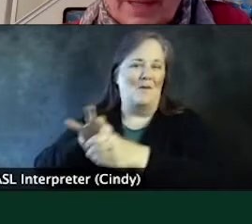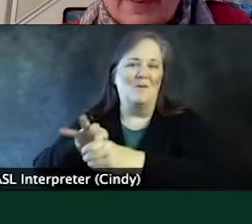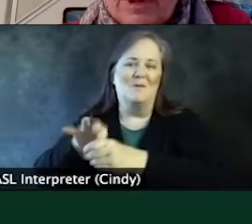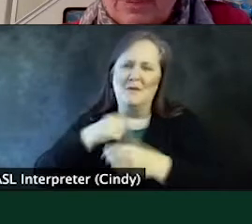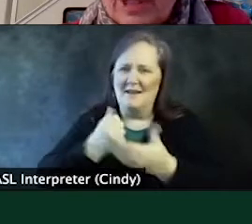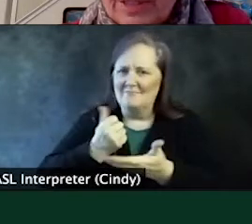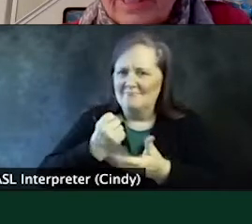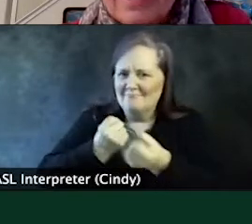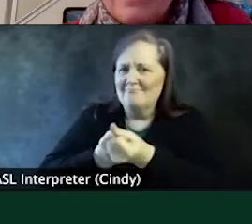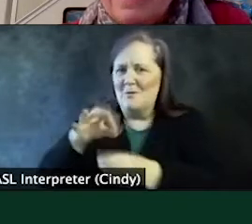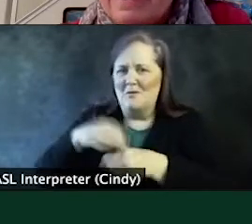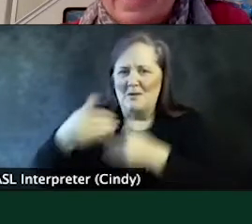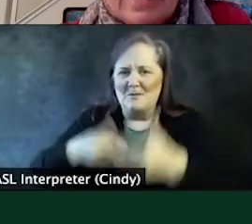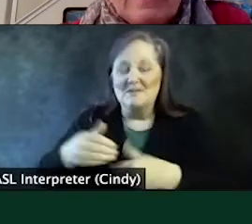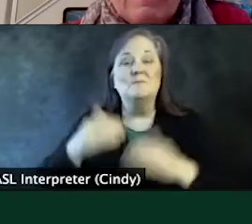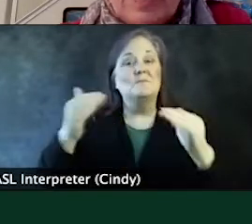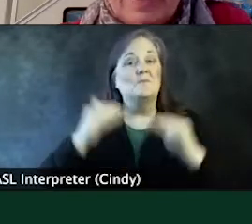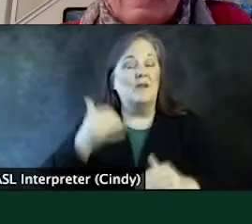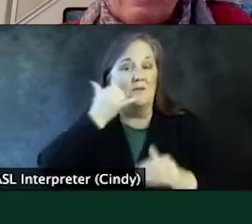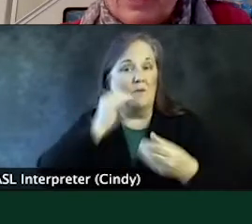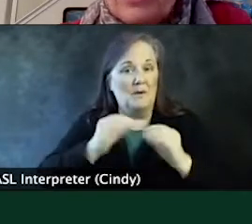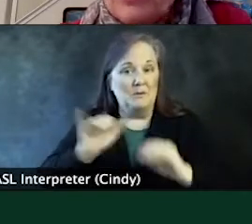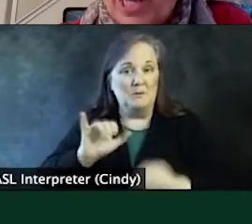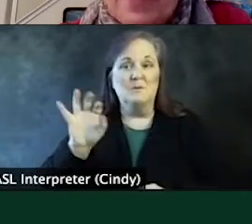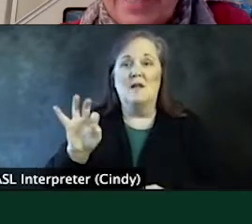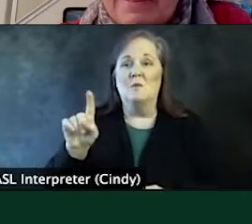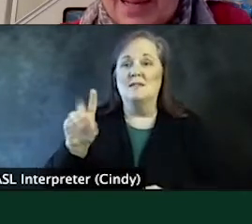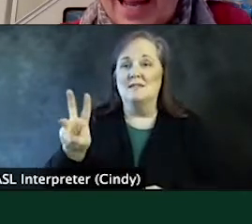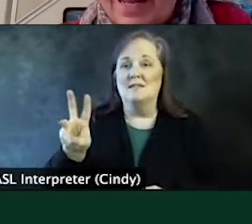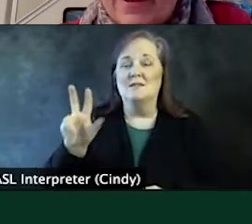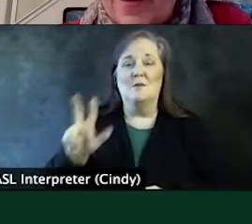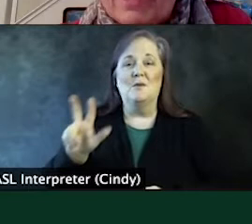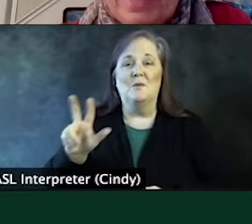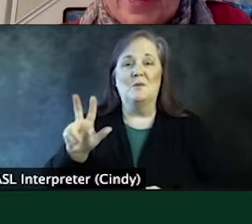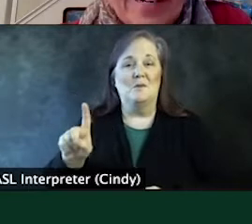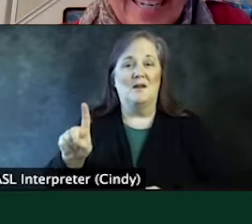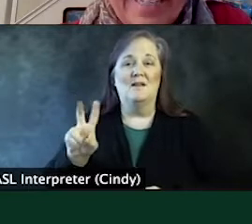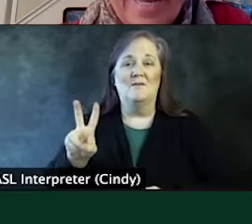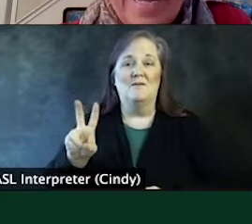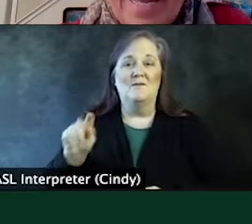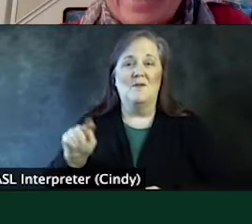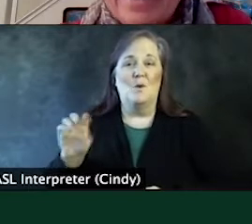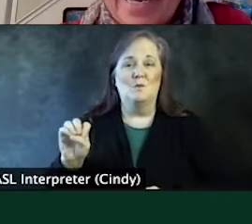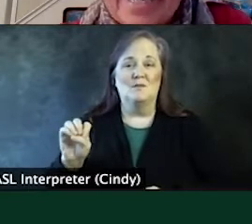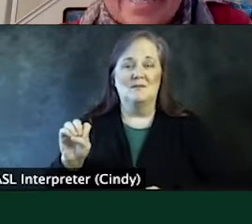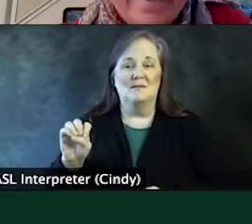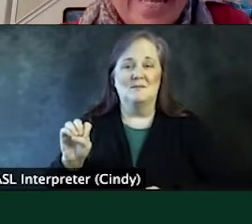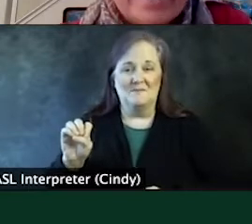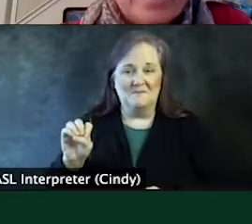pick up your books, get some personal shopping done by your favorite librarian, and let us help